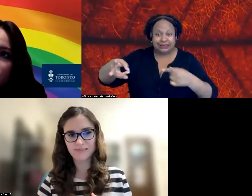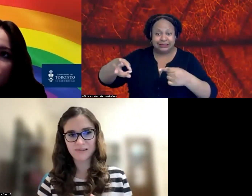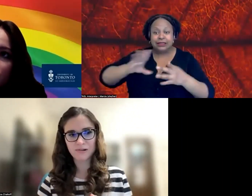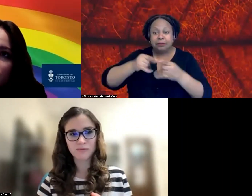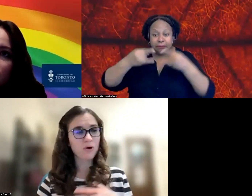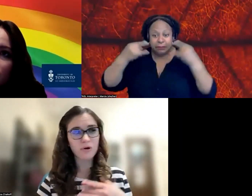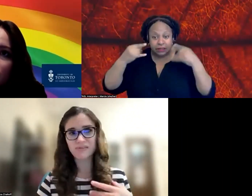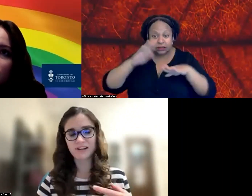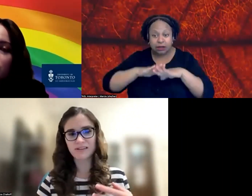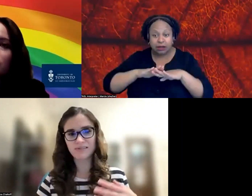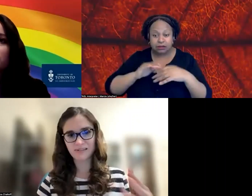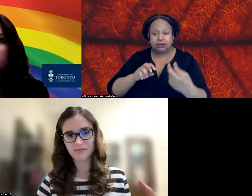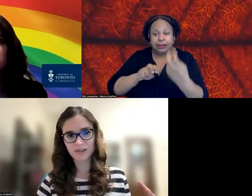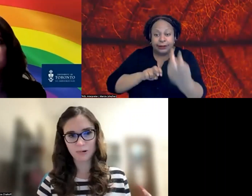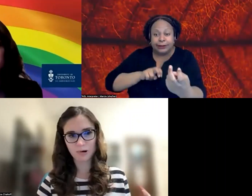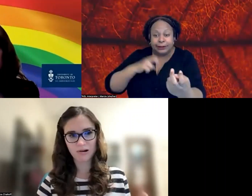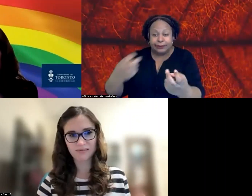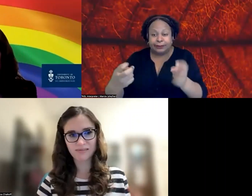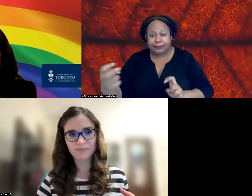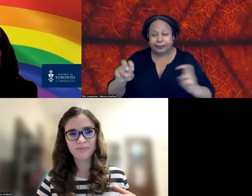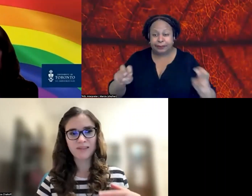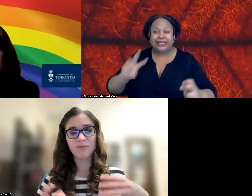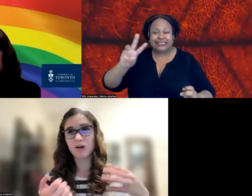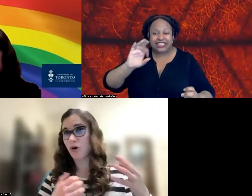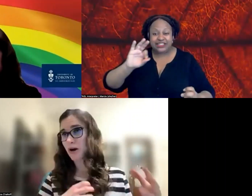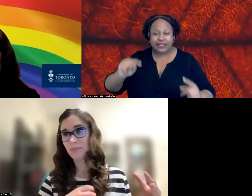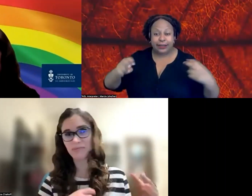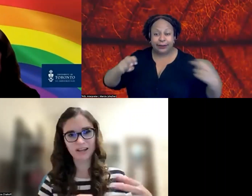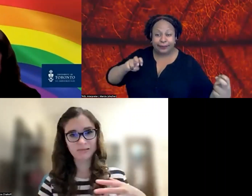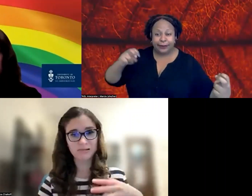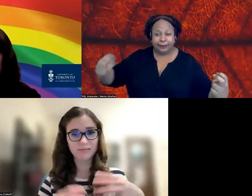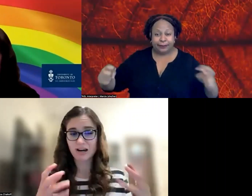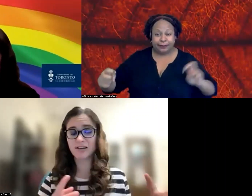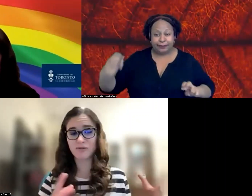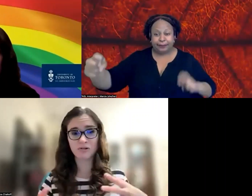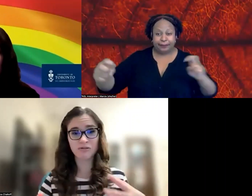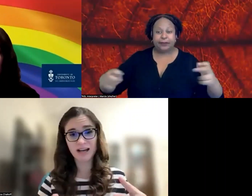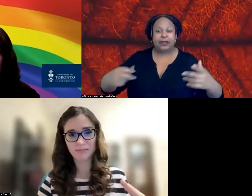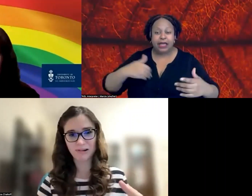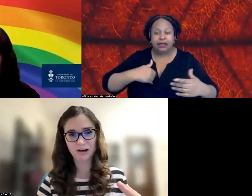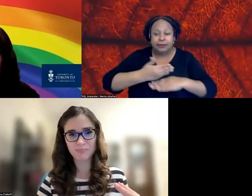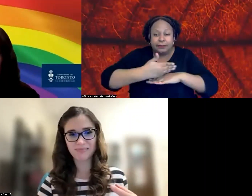we're all sitting 6 feet apart, we all have data on our tiny little laptops.